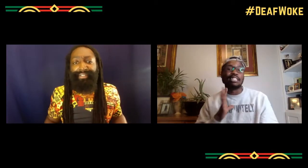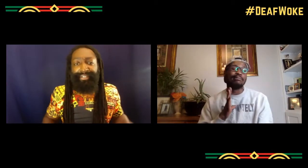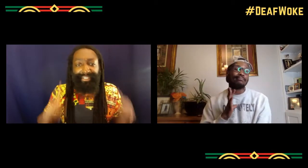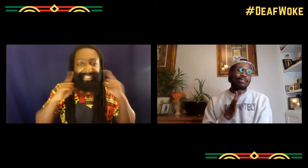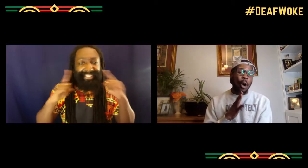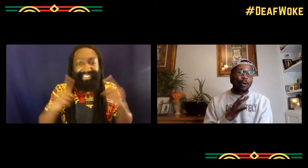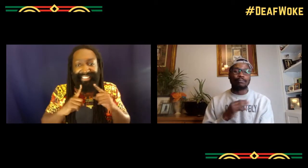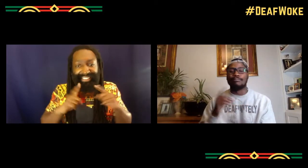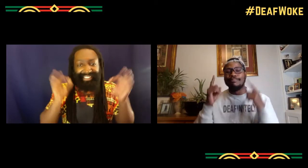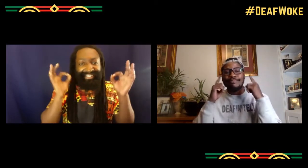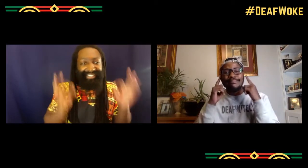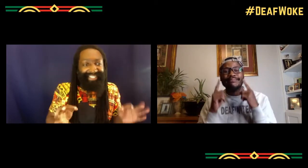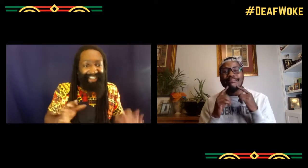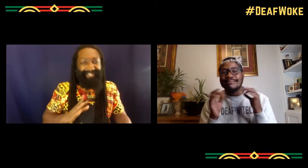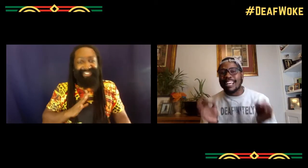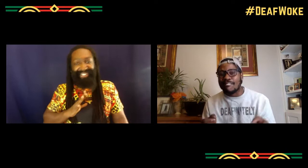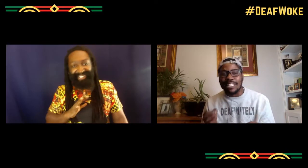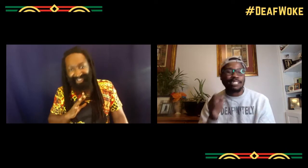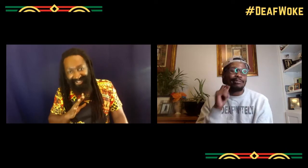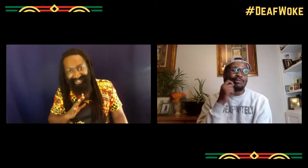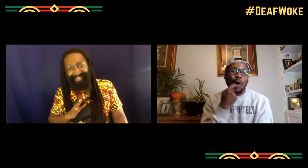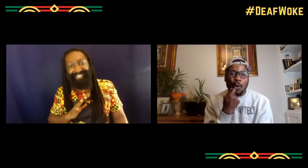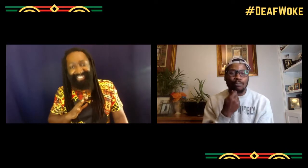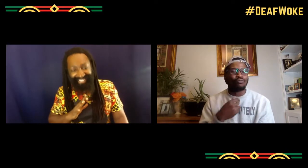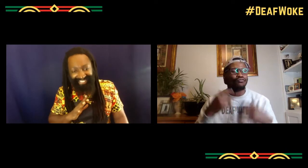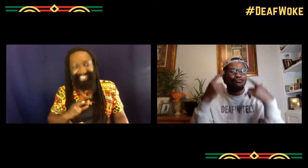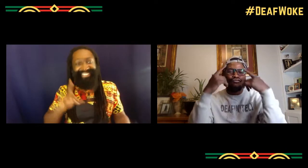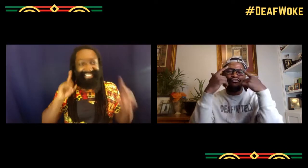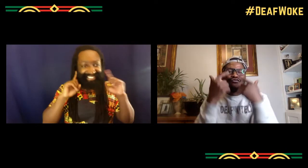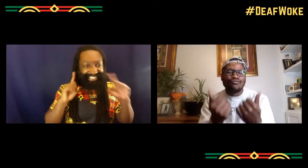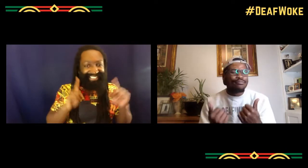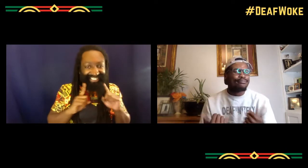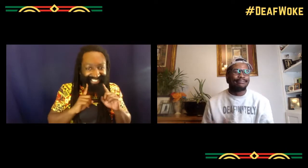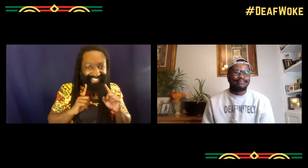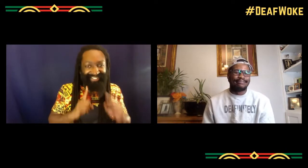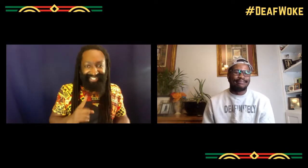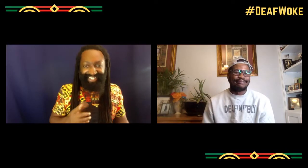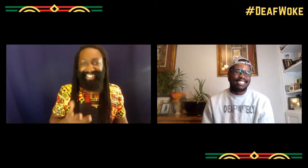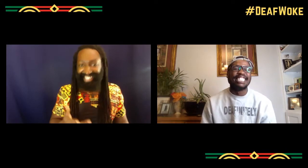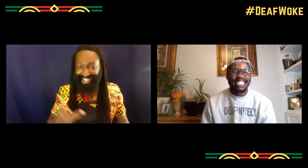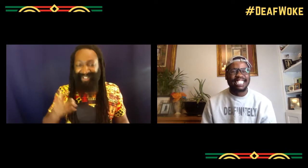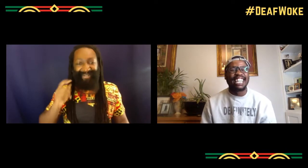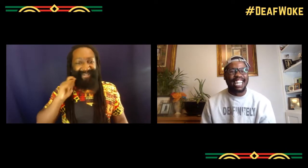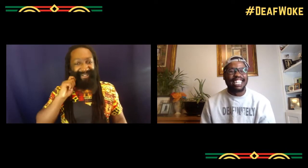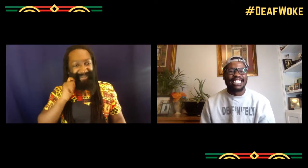Some people sign it DEAFinitely Dope. All right using that, yeah.